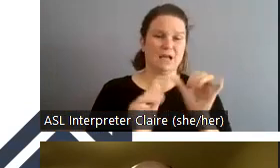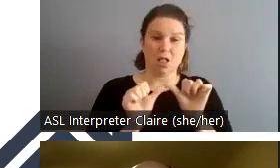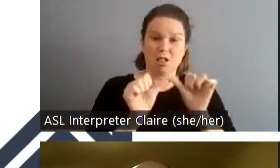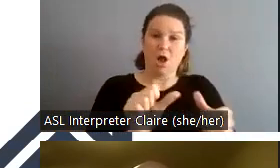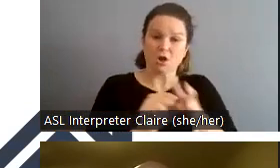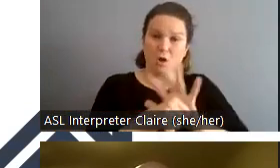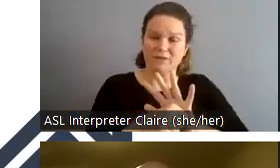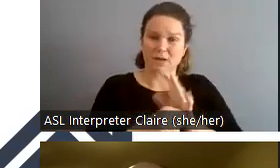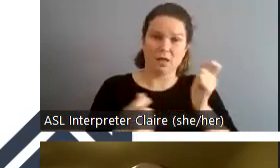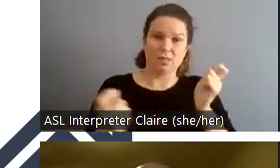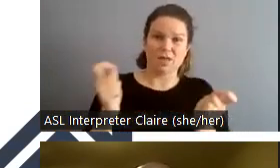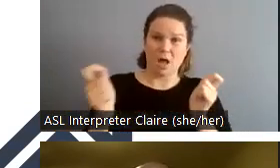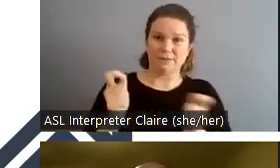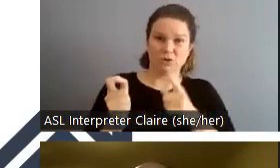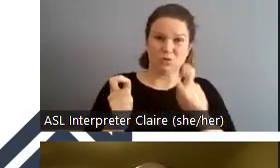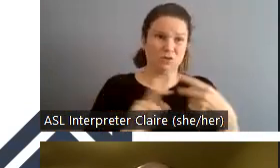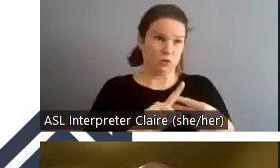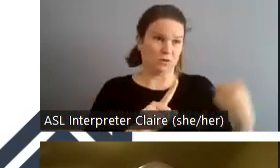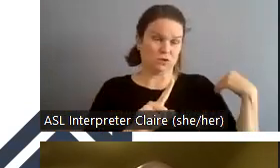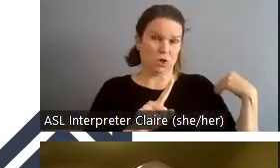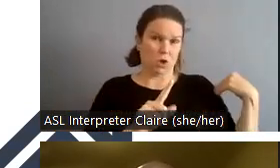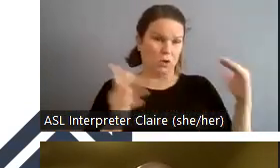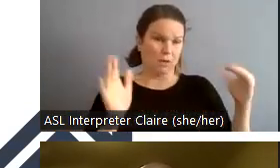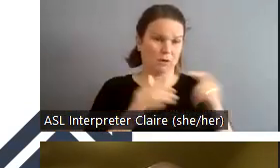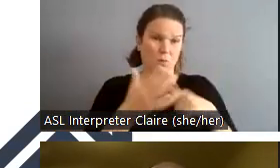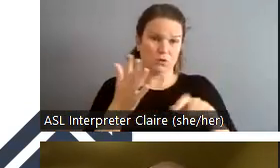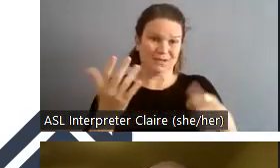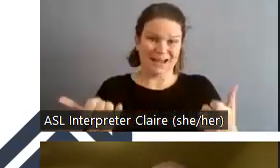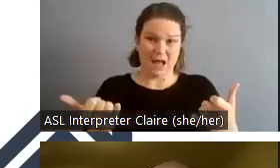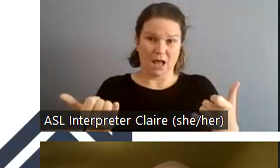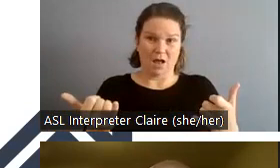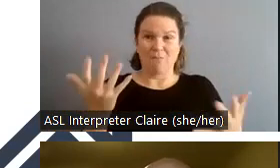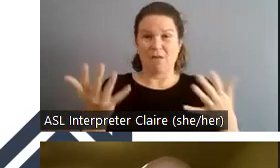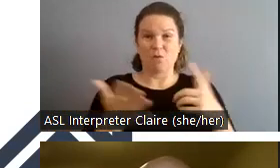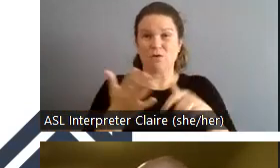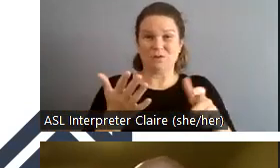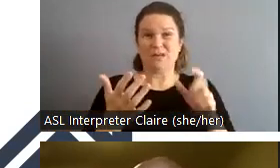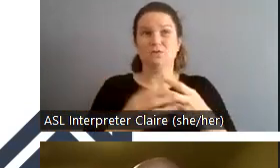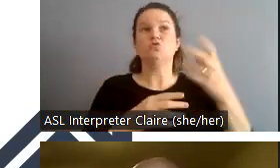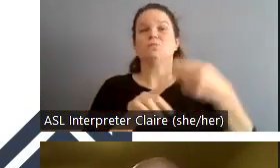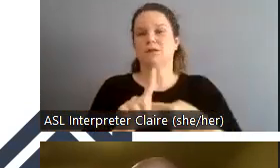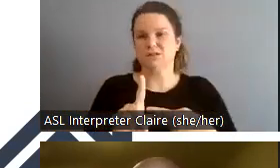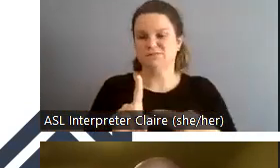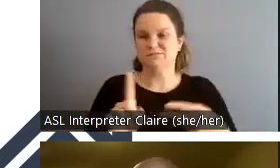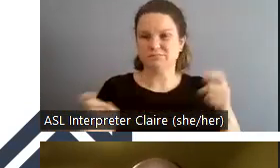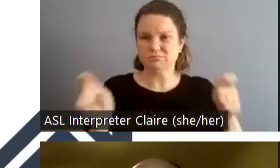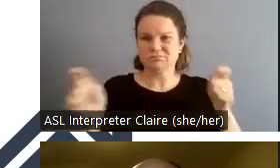accommodations you needed two months ago, compared to what you need now, compared to what you may need in two more